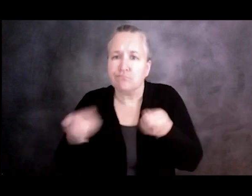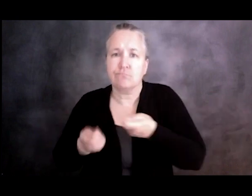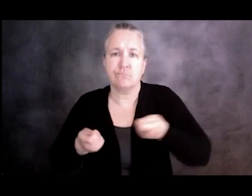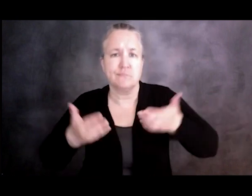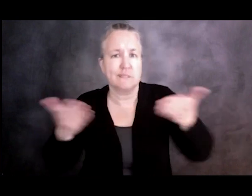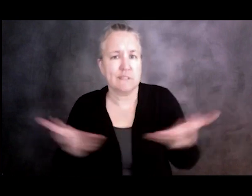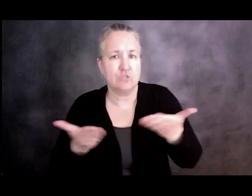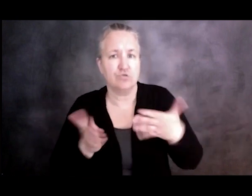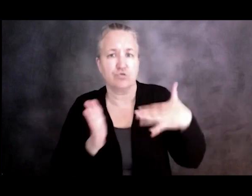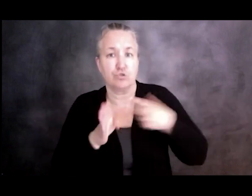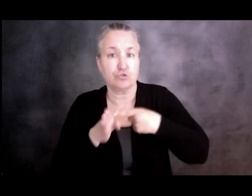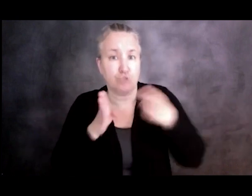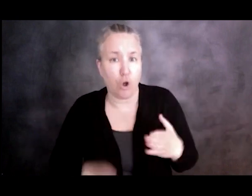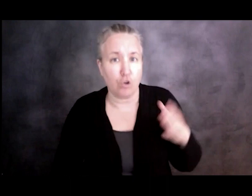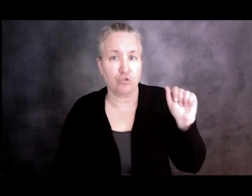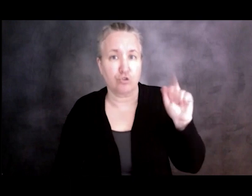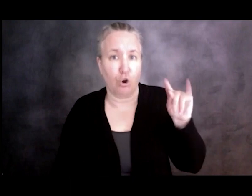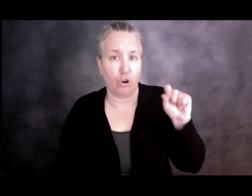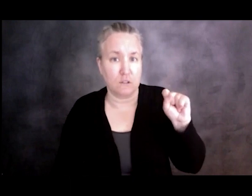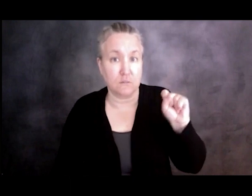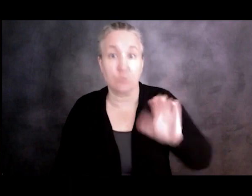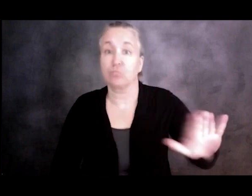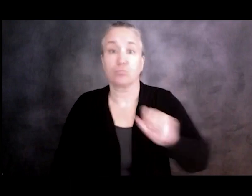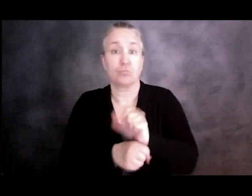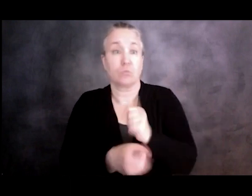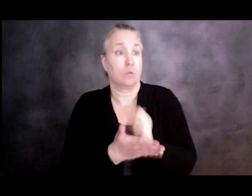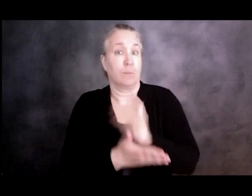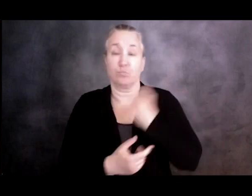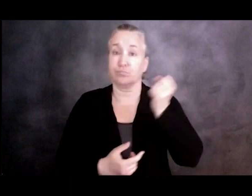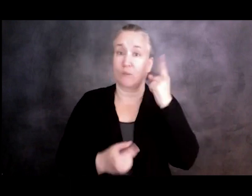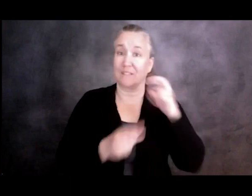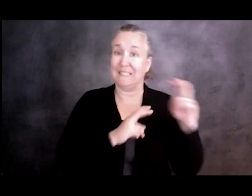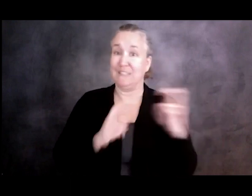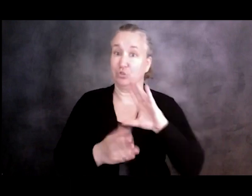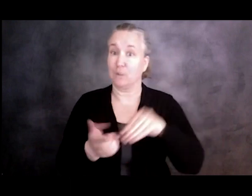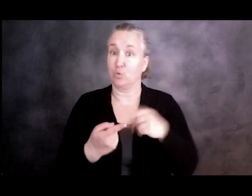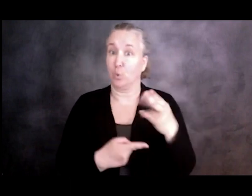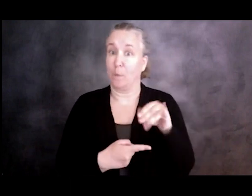scholars and artists whose work has advanced our understanding of issues central to the humanities.